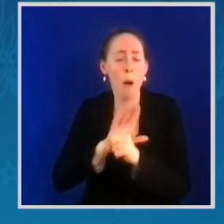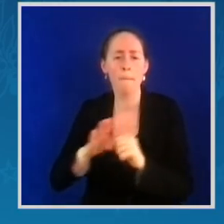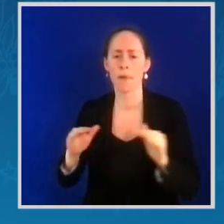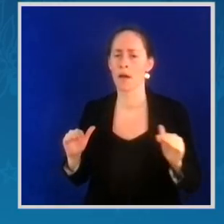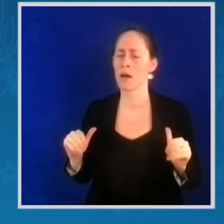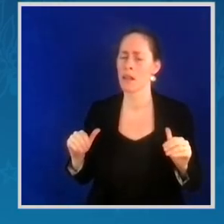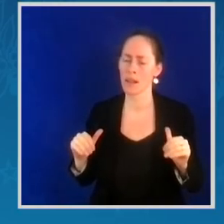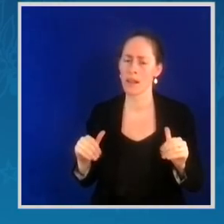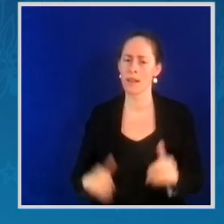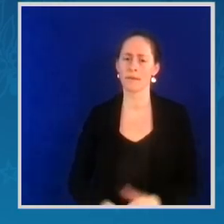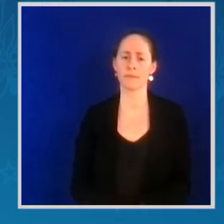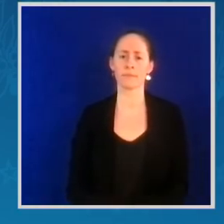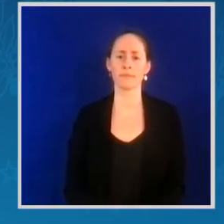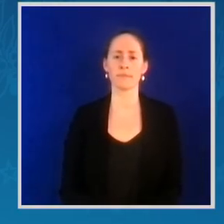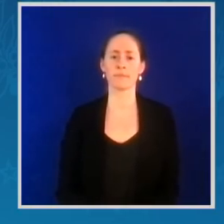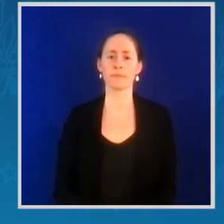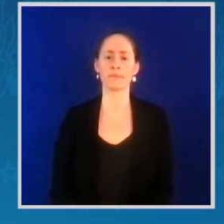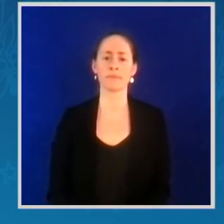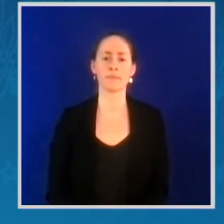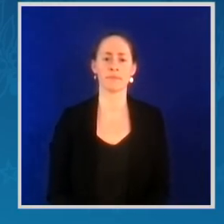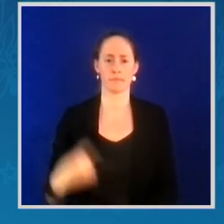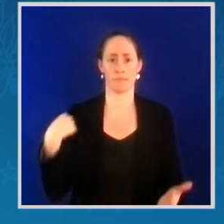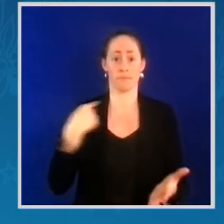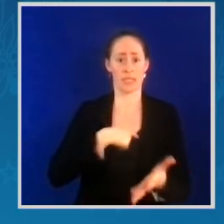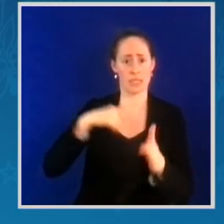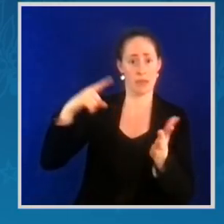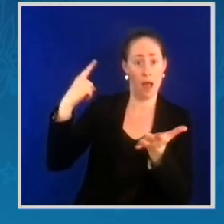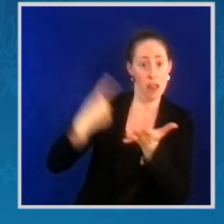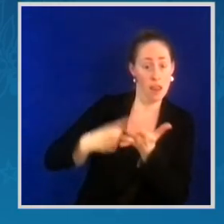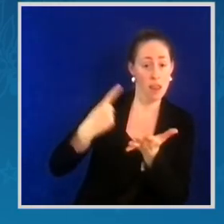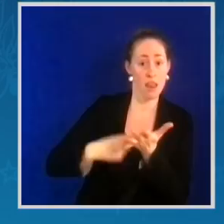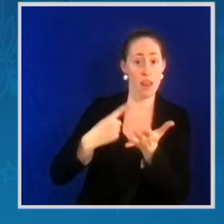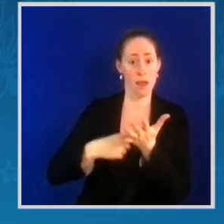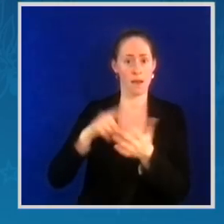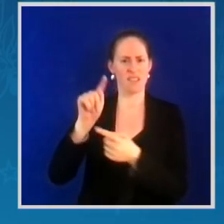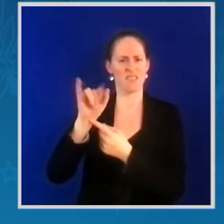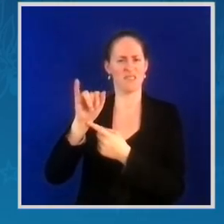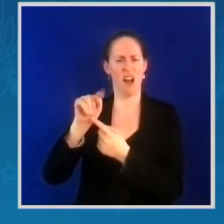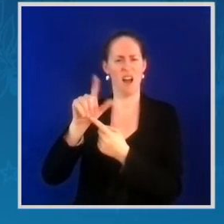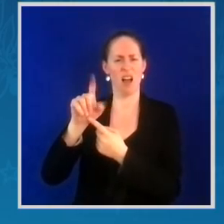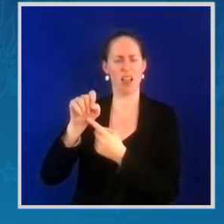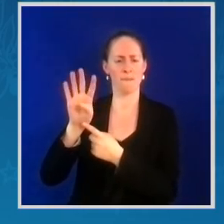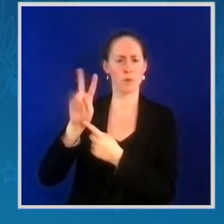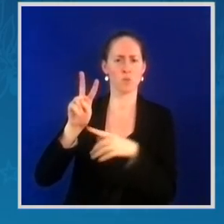Moderator: Thank you. Our next question will come from Maria Fernanda at Univision.